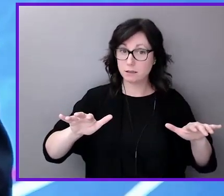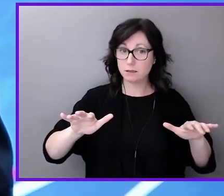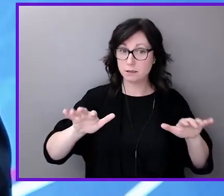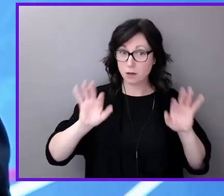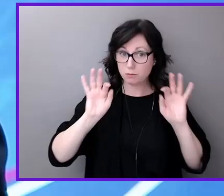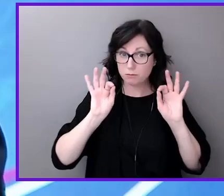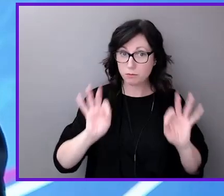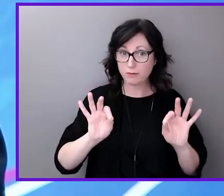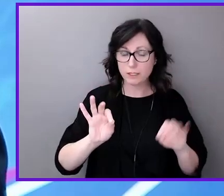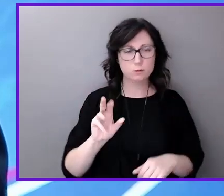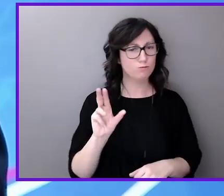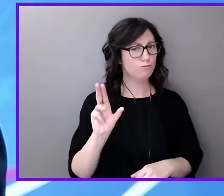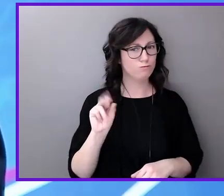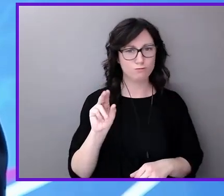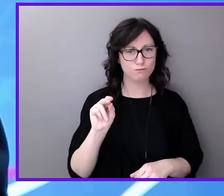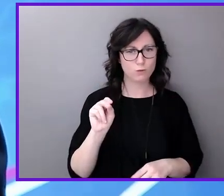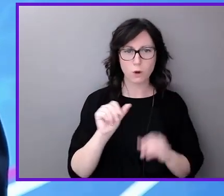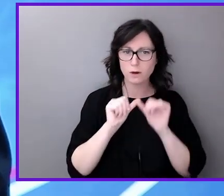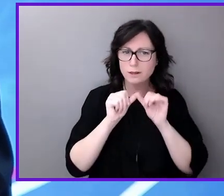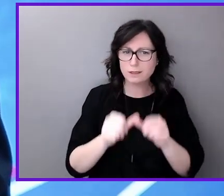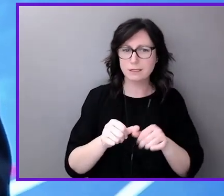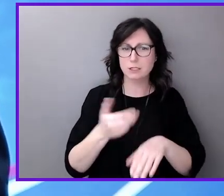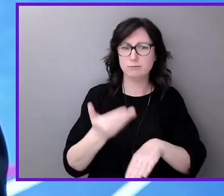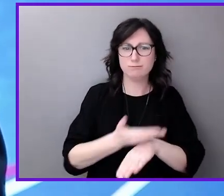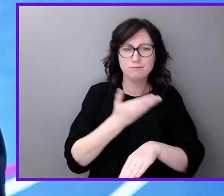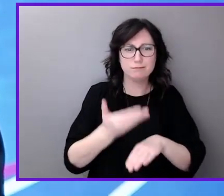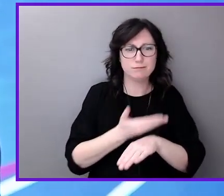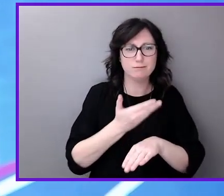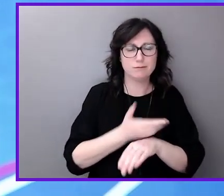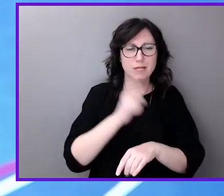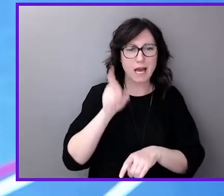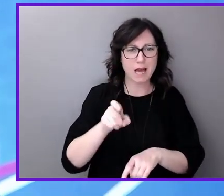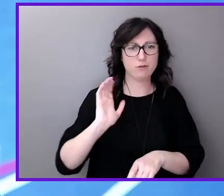We must continue to transform our organizational culture to make sure